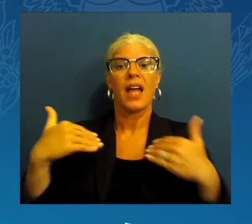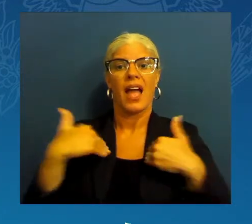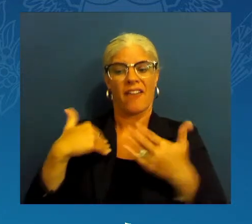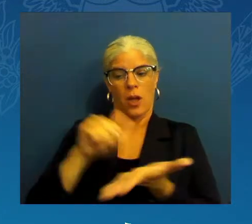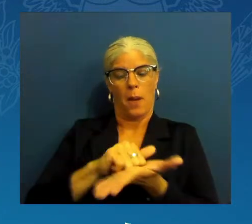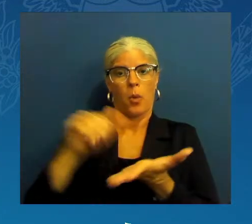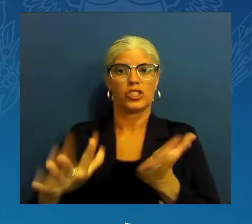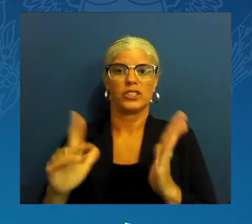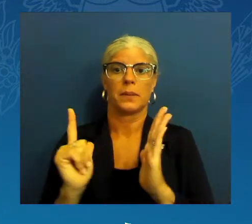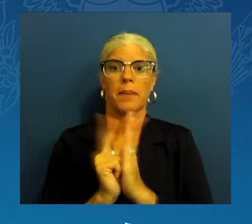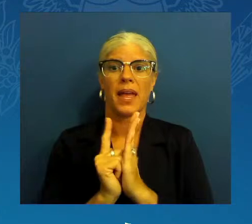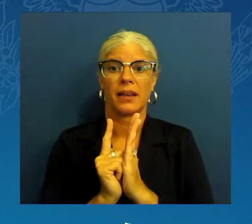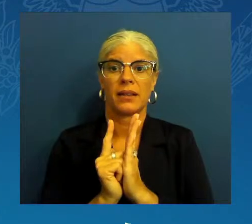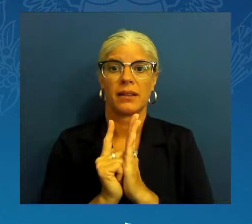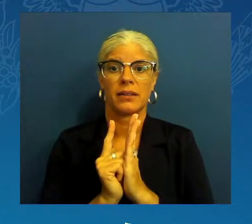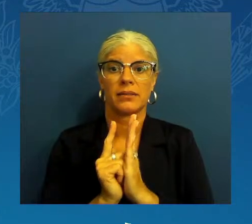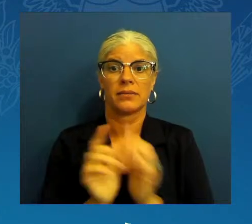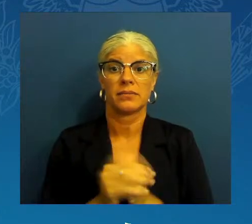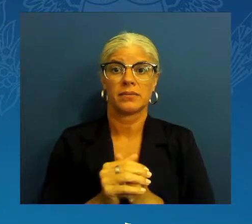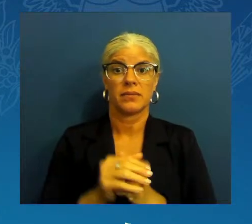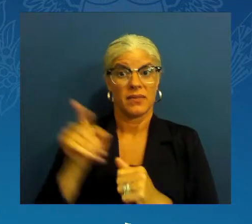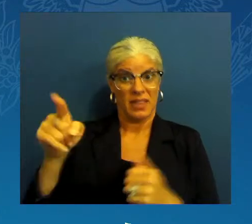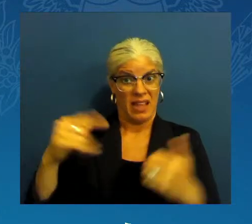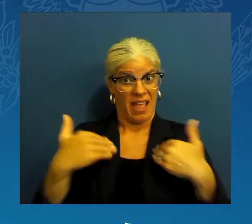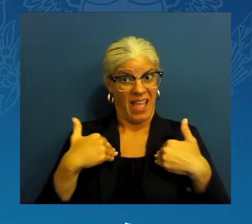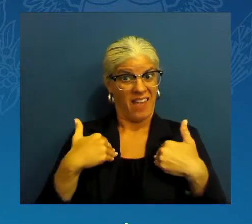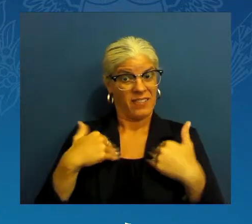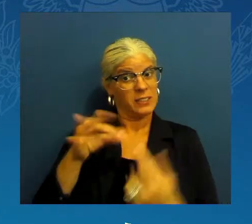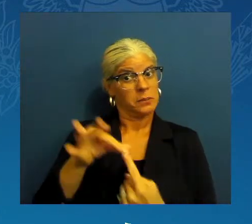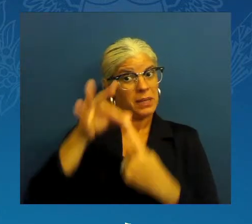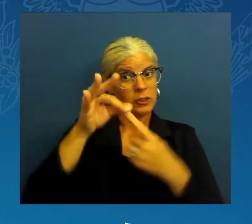And now, he intends to pass a nationwide abortion ban